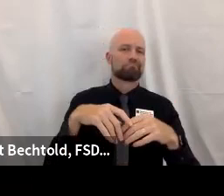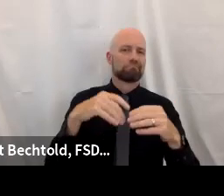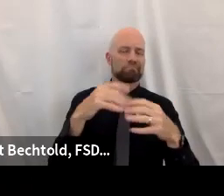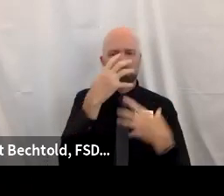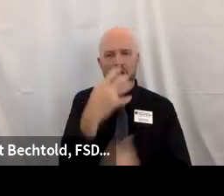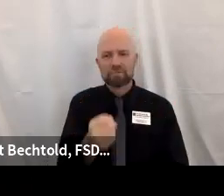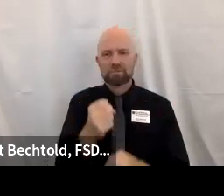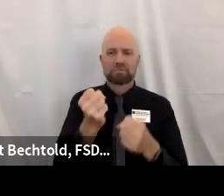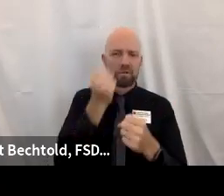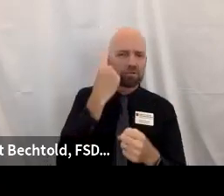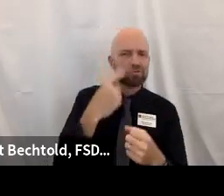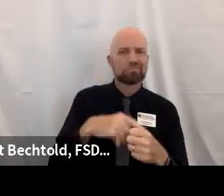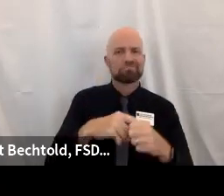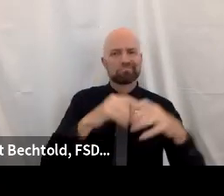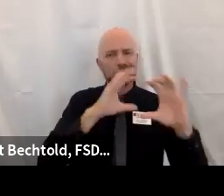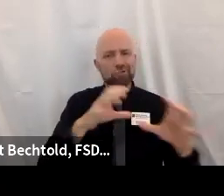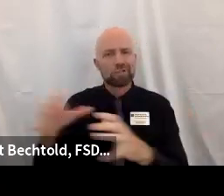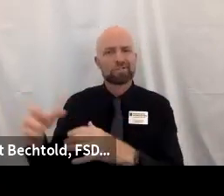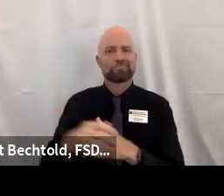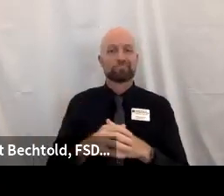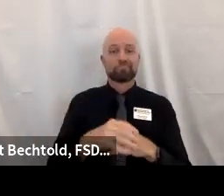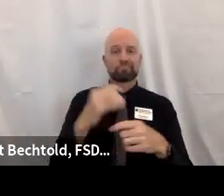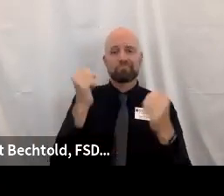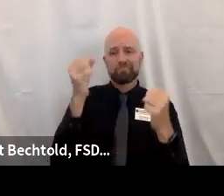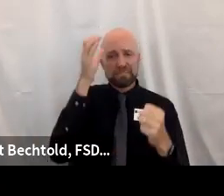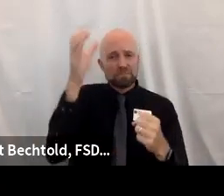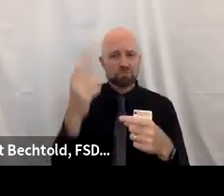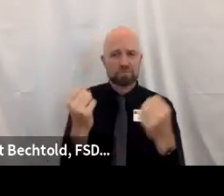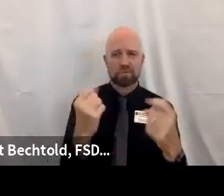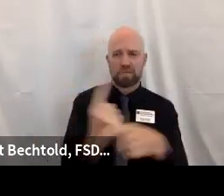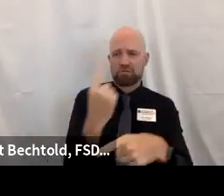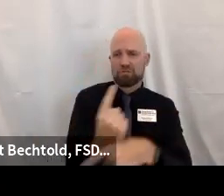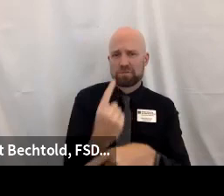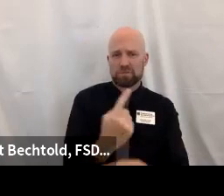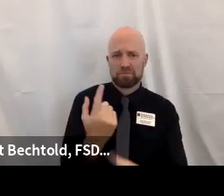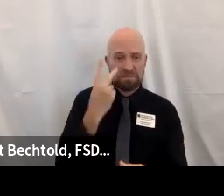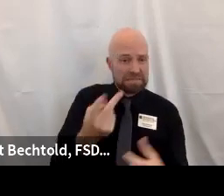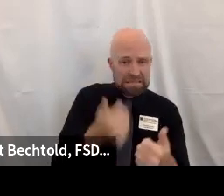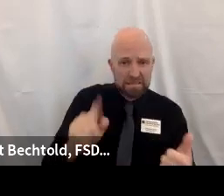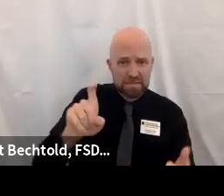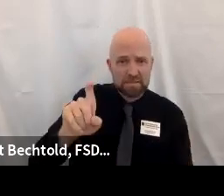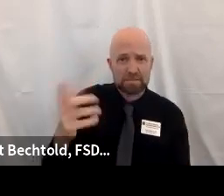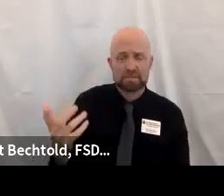Did you see consistency? Confidence? Clarity? Chunking? Conceptual sign accuracy?